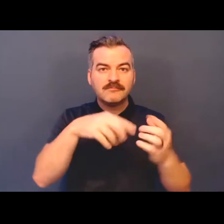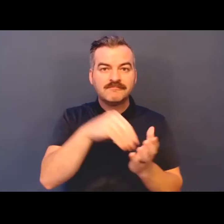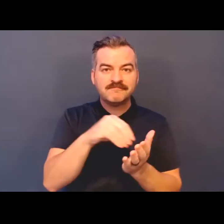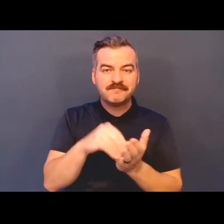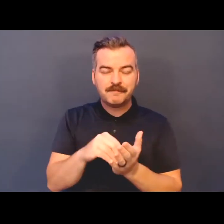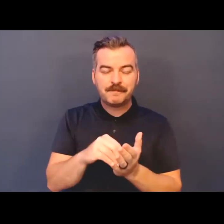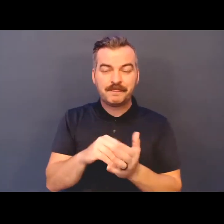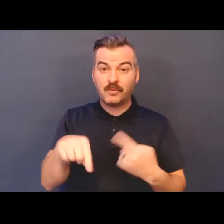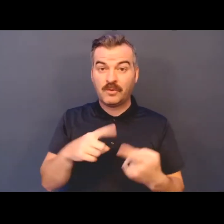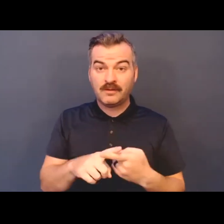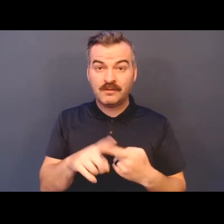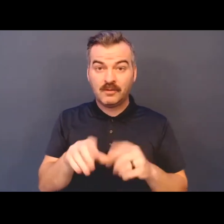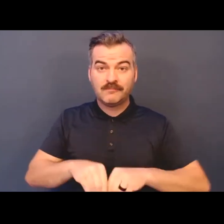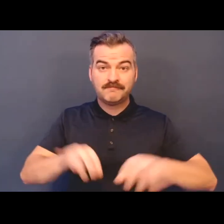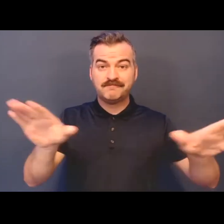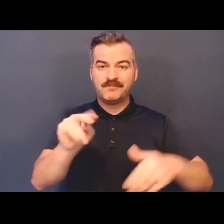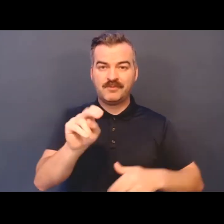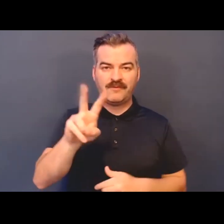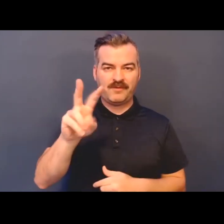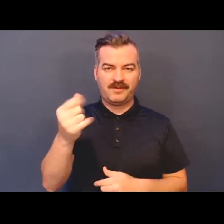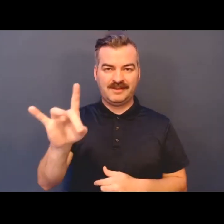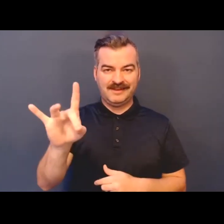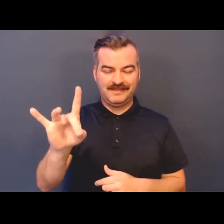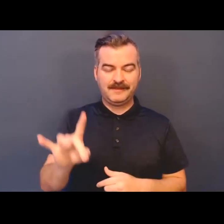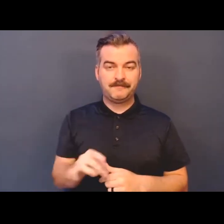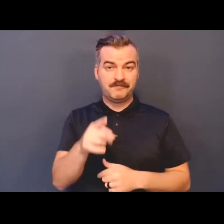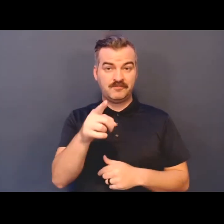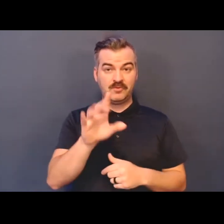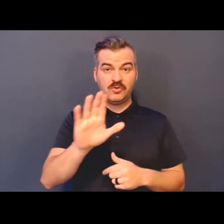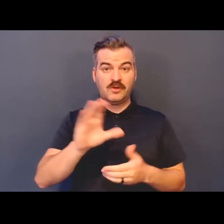out on November, 18. 15:06:18 So Mark your calendars and take a